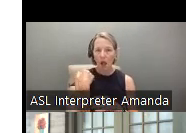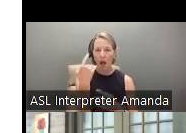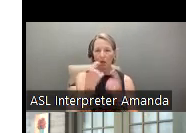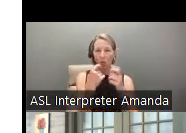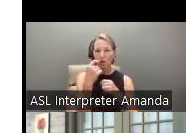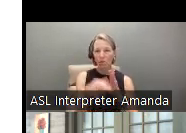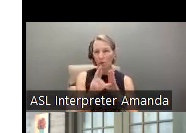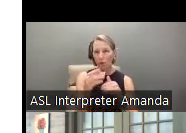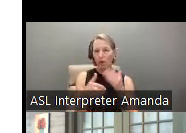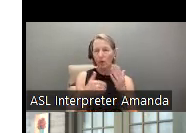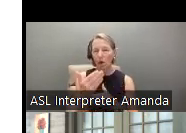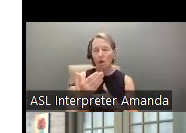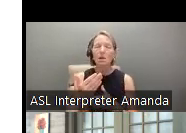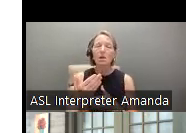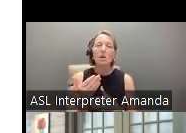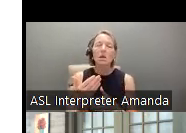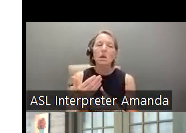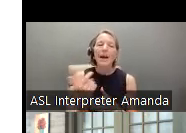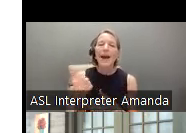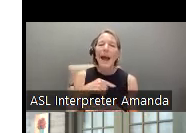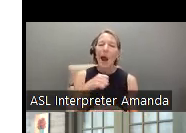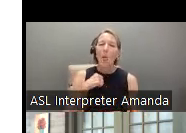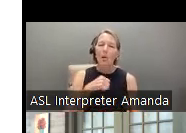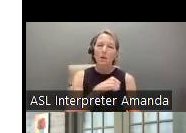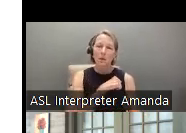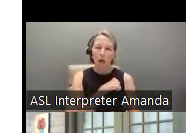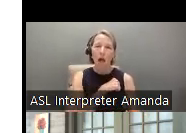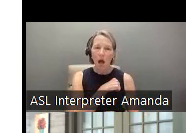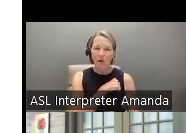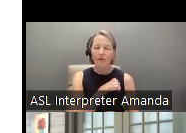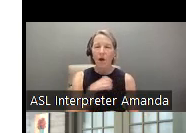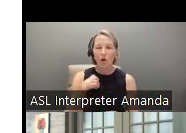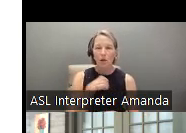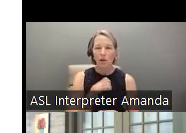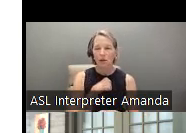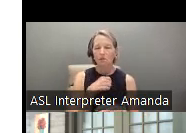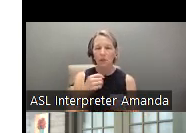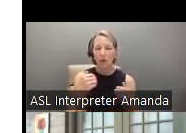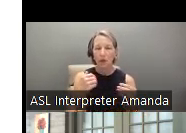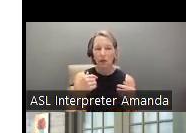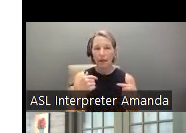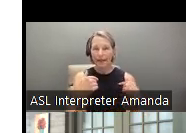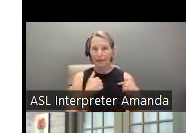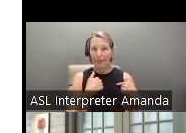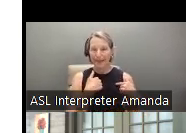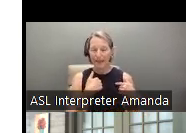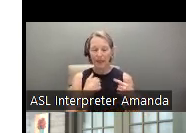process so our staff here with the rep payee program consists consists of me and then three